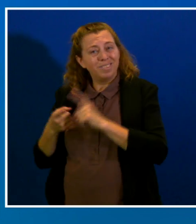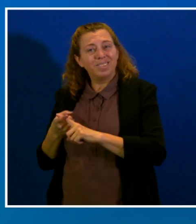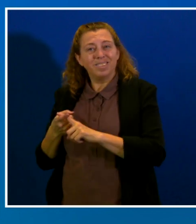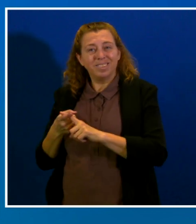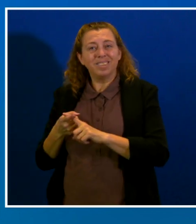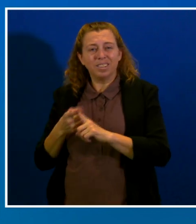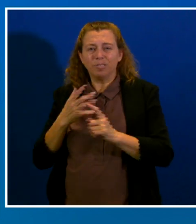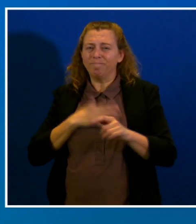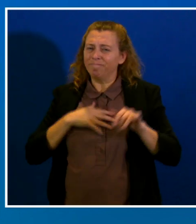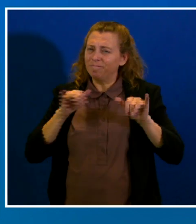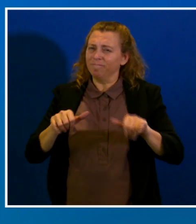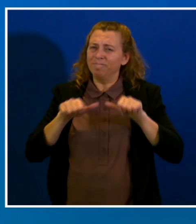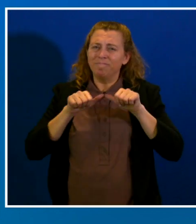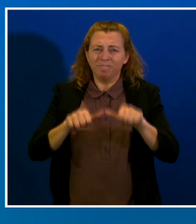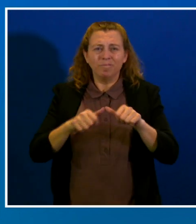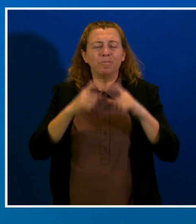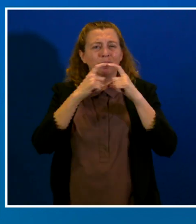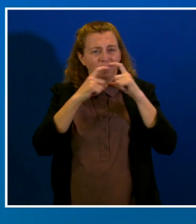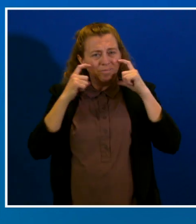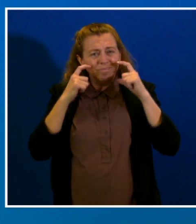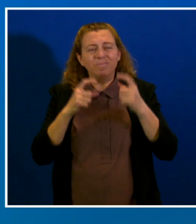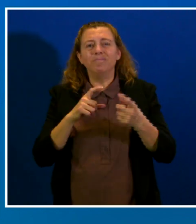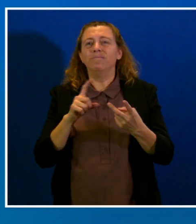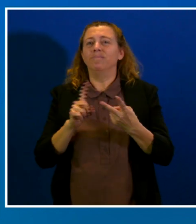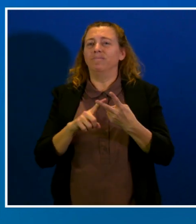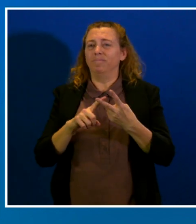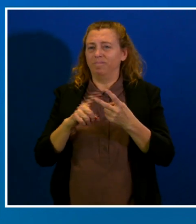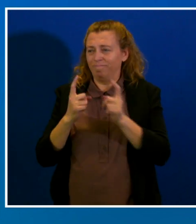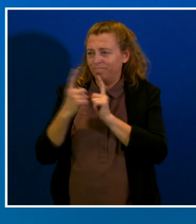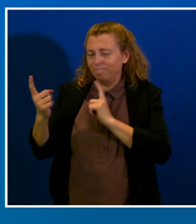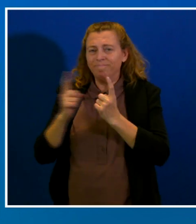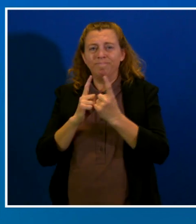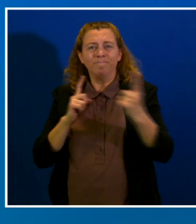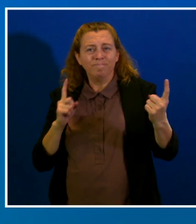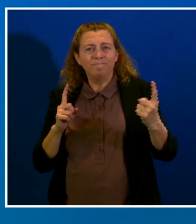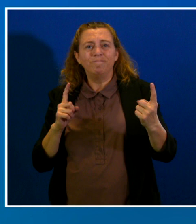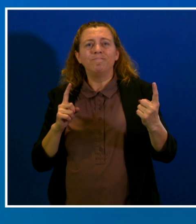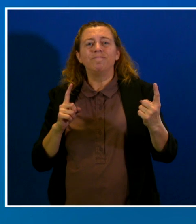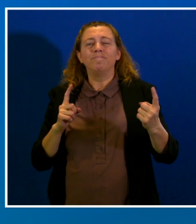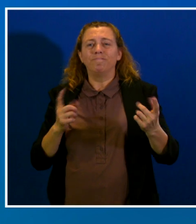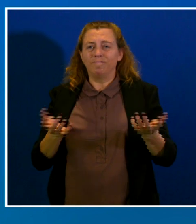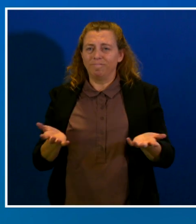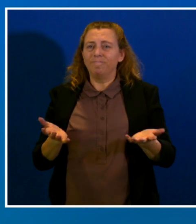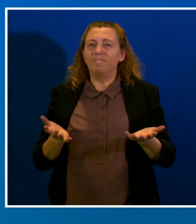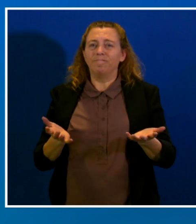mask up, maintain physical distancing and avoid large crowds.